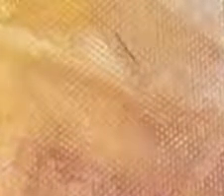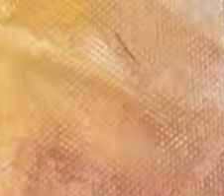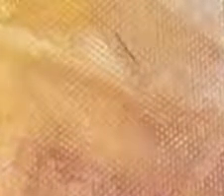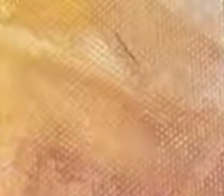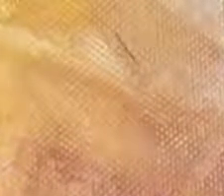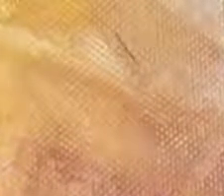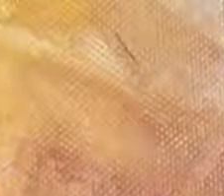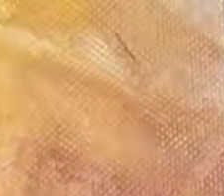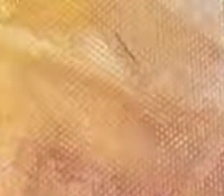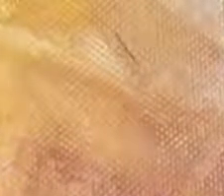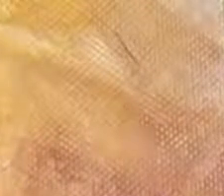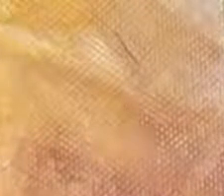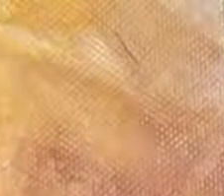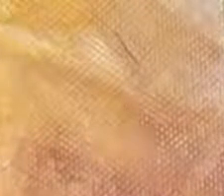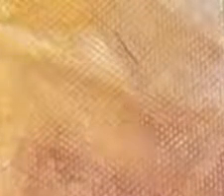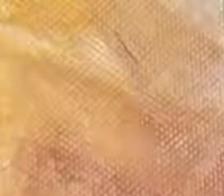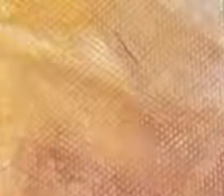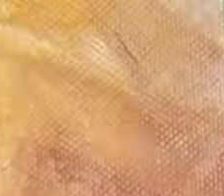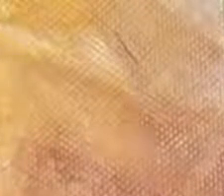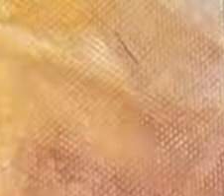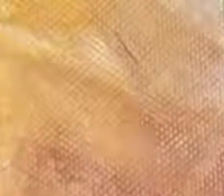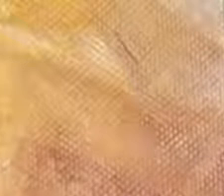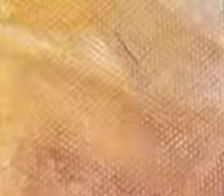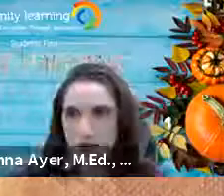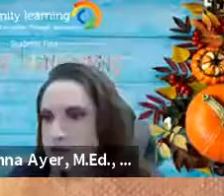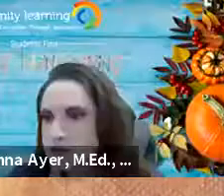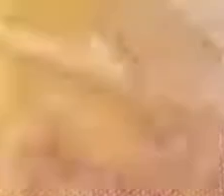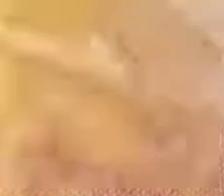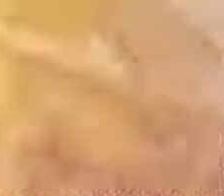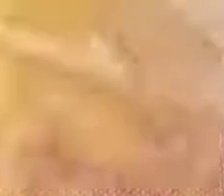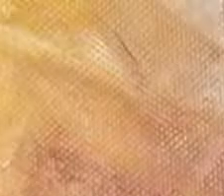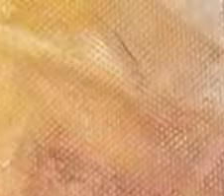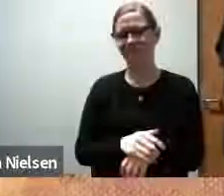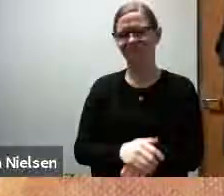OK, I see you're out there. Do I need to spotlight her video I believe so.